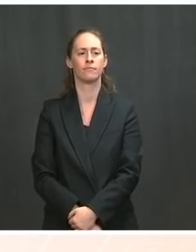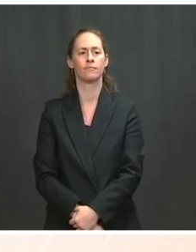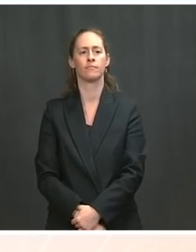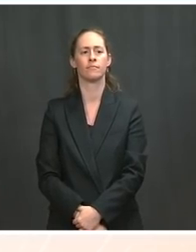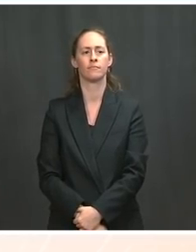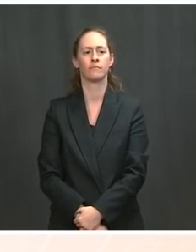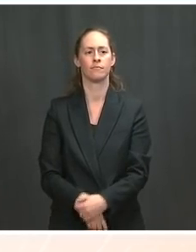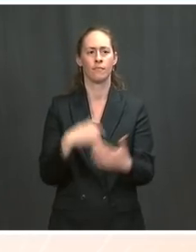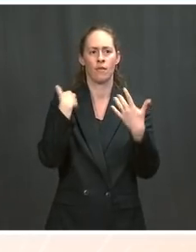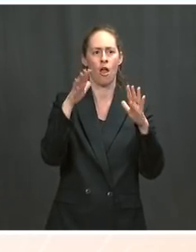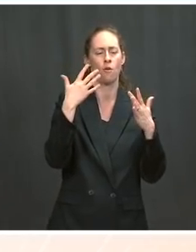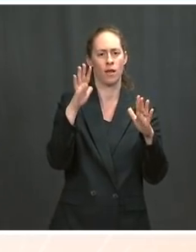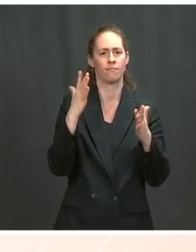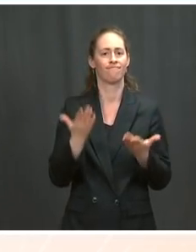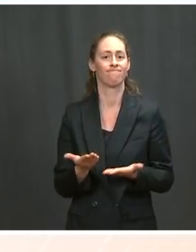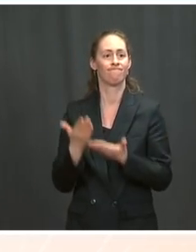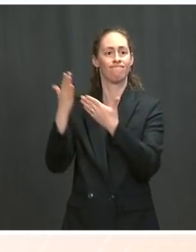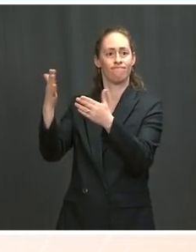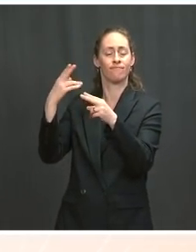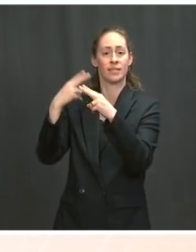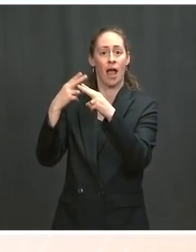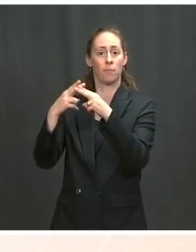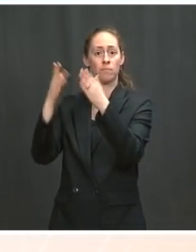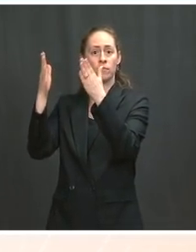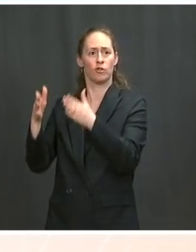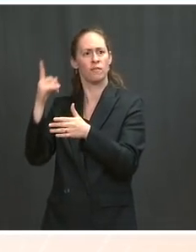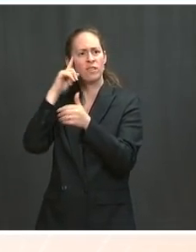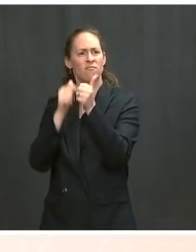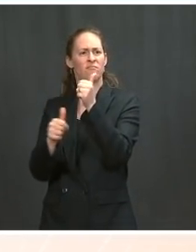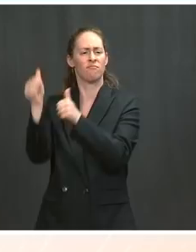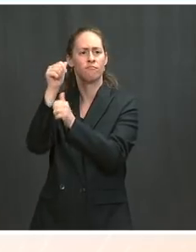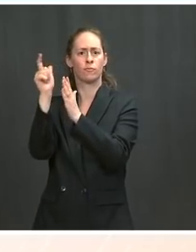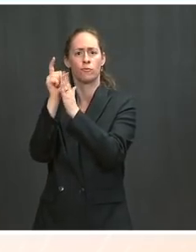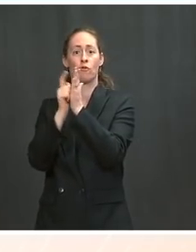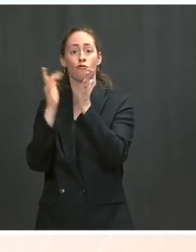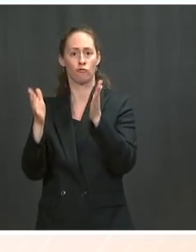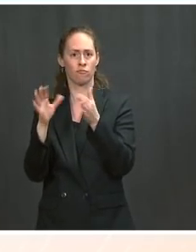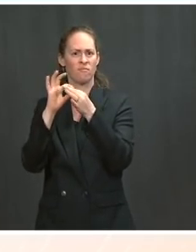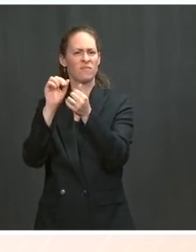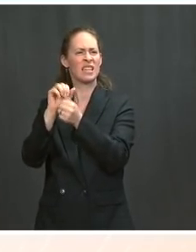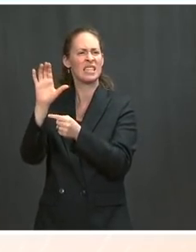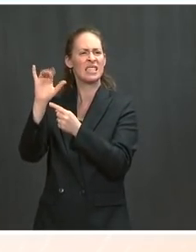most distinguished civil rights attorneys. She began her career in office to -- in the office to which the President has